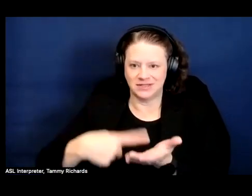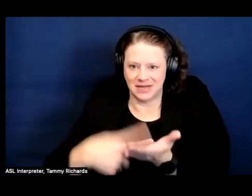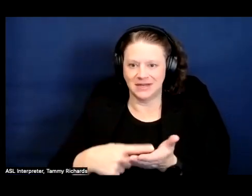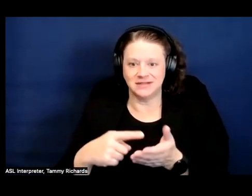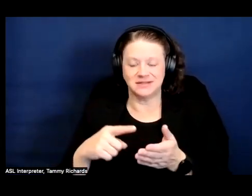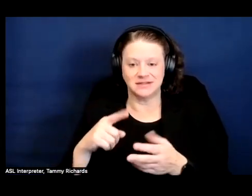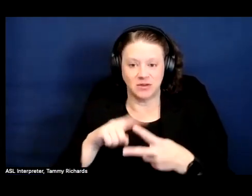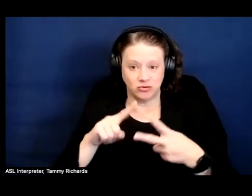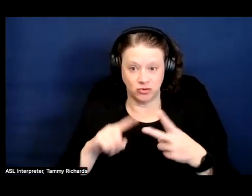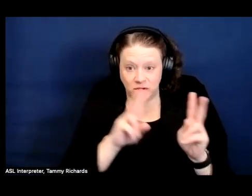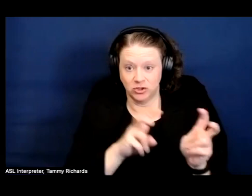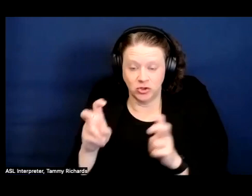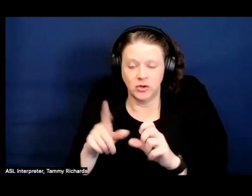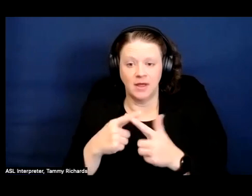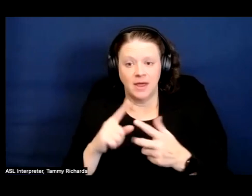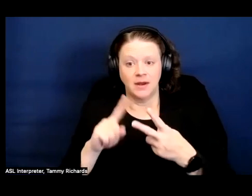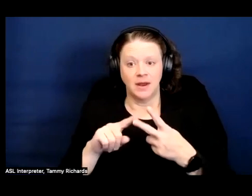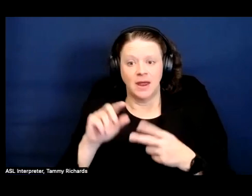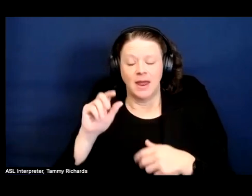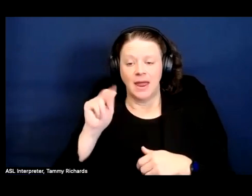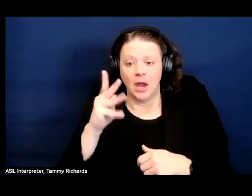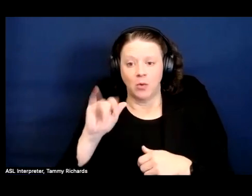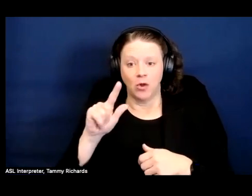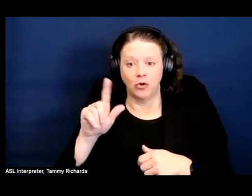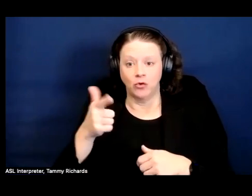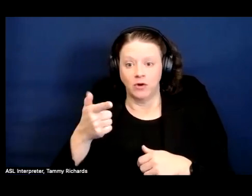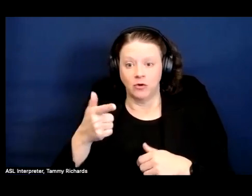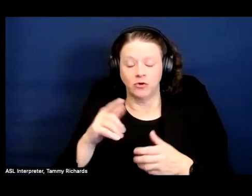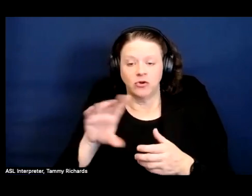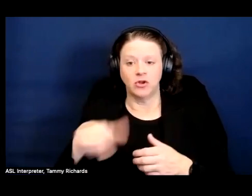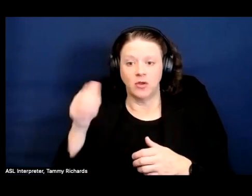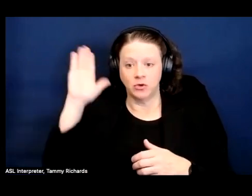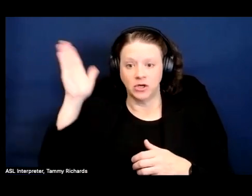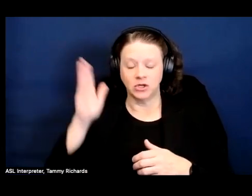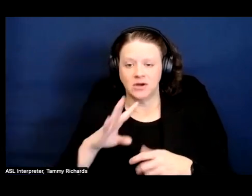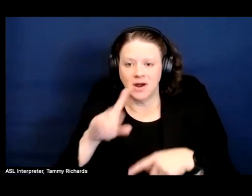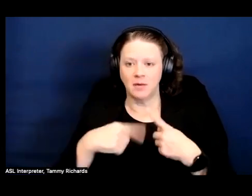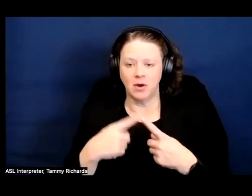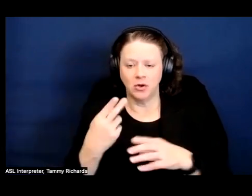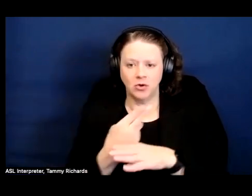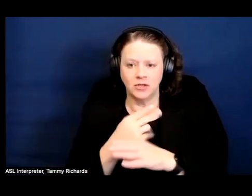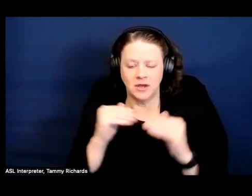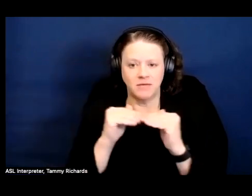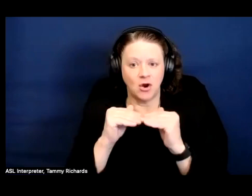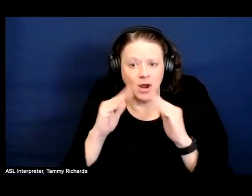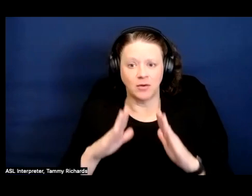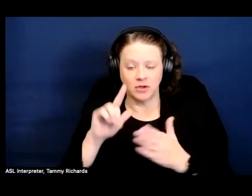of financial or income standard is going to exclude almost every Section 8 voucher holder.